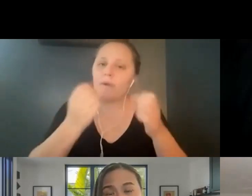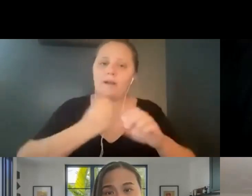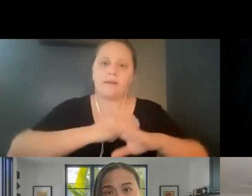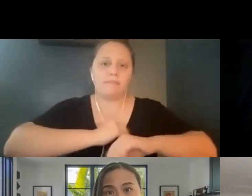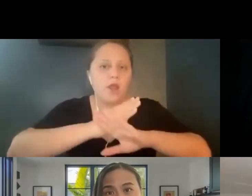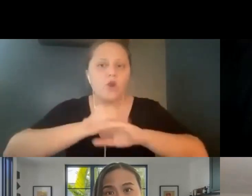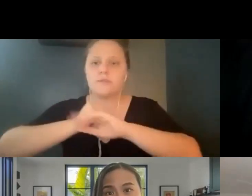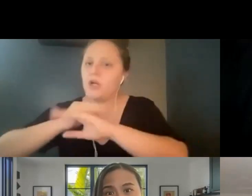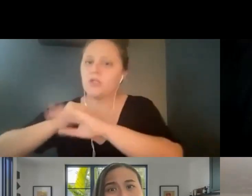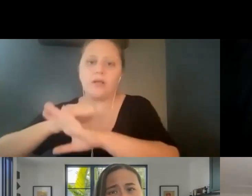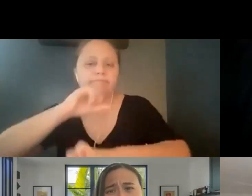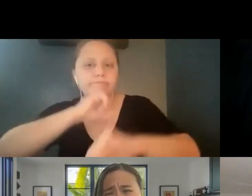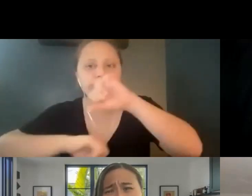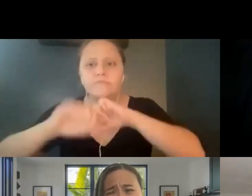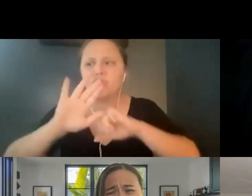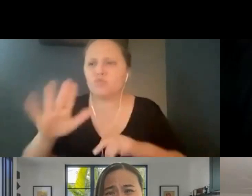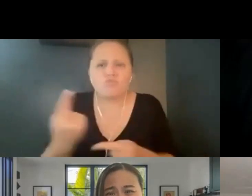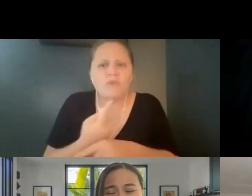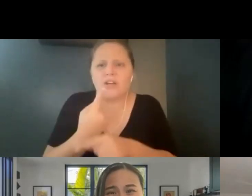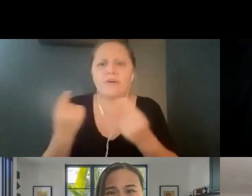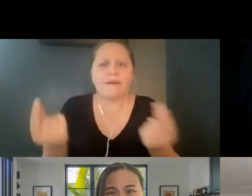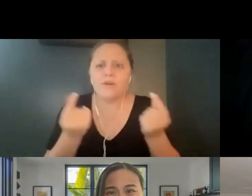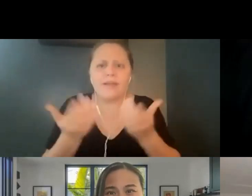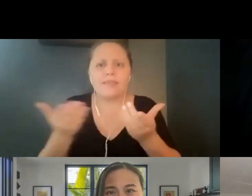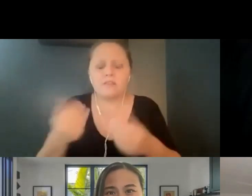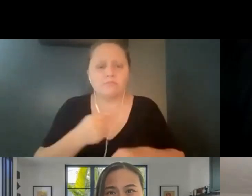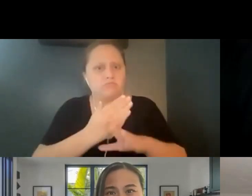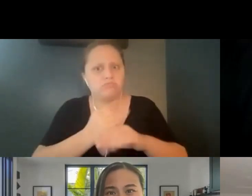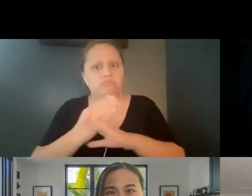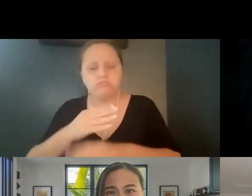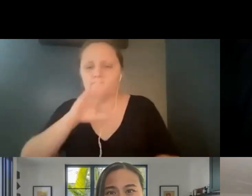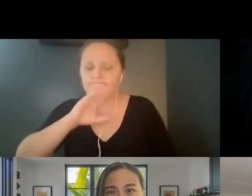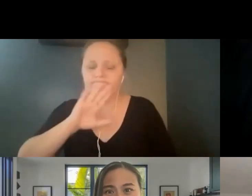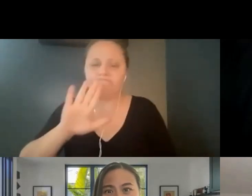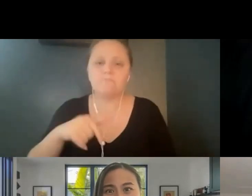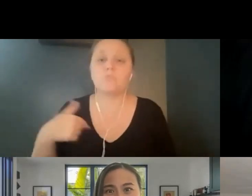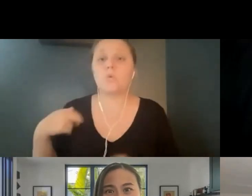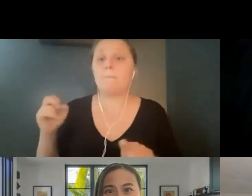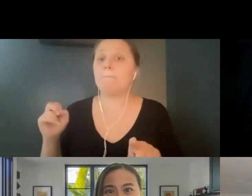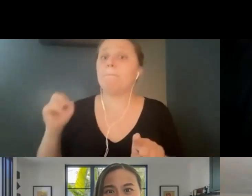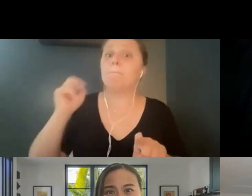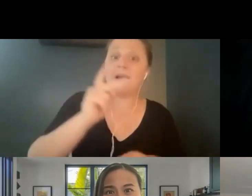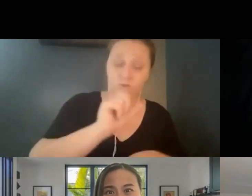Just with day-to-day routine things that he needed to do. So, when I came back to work